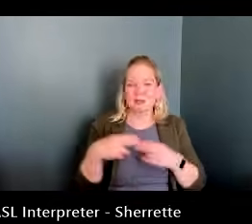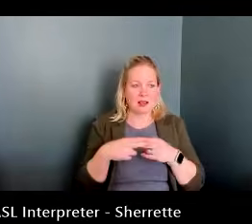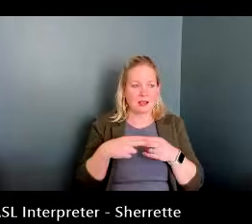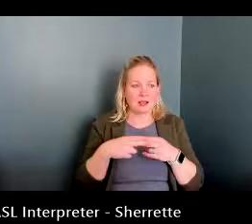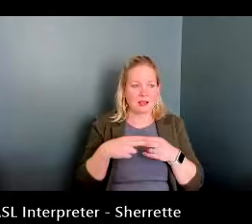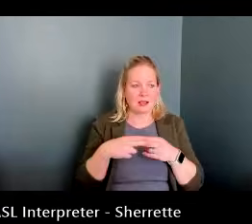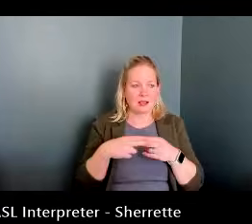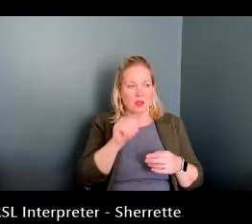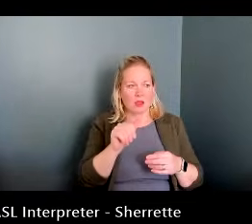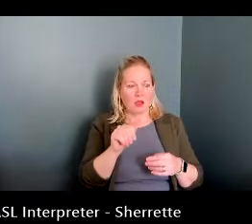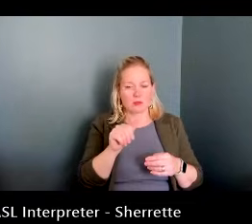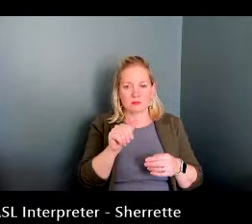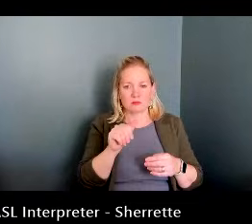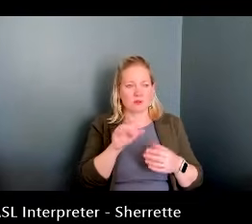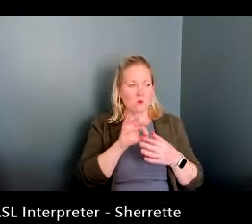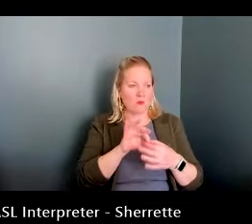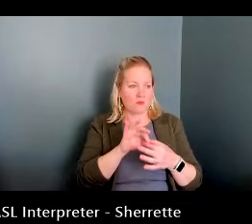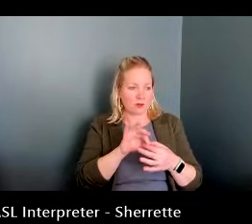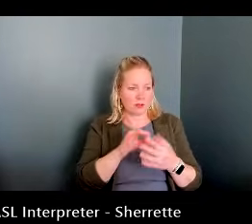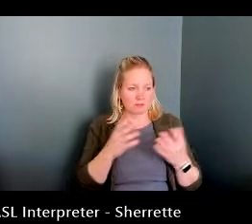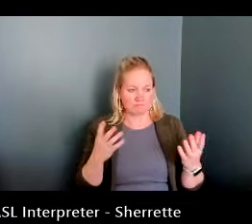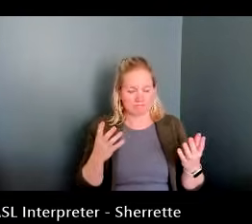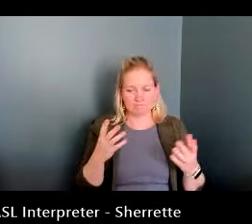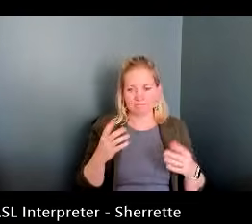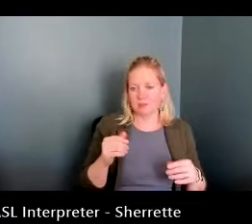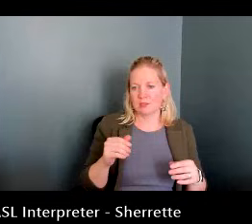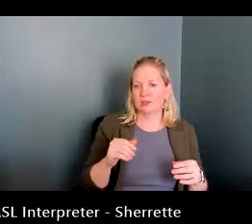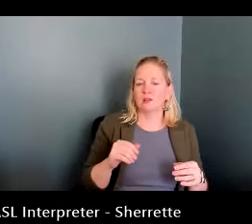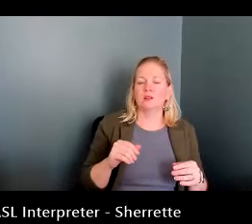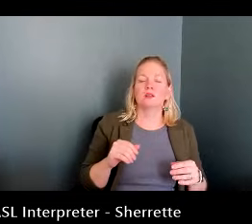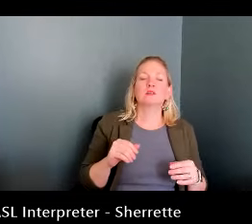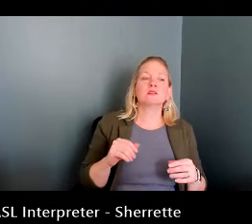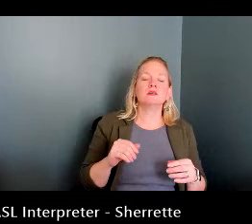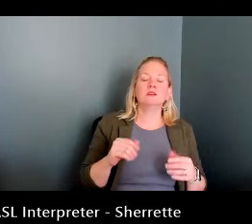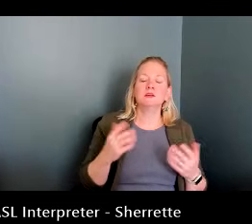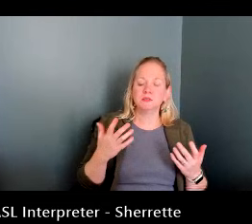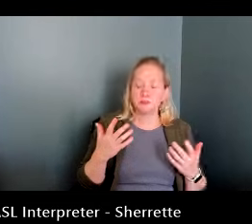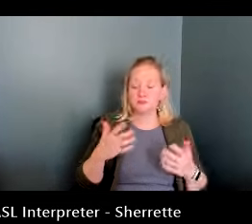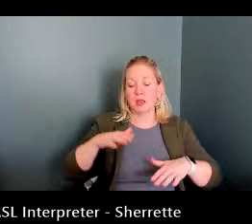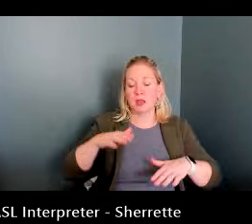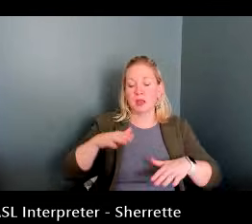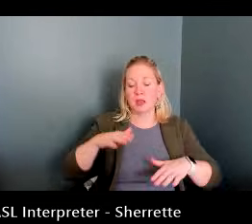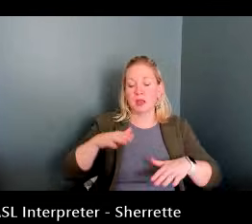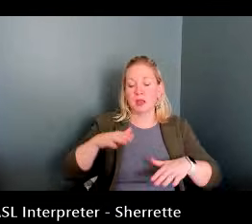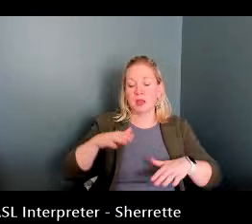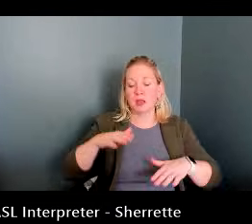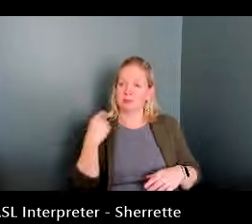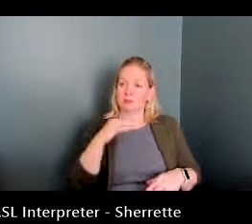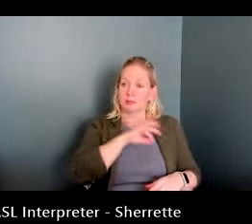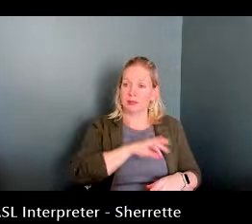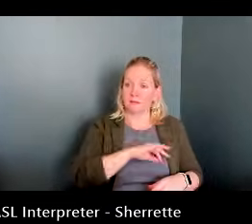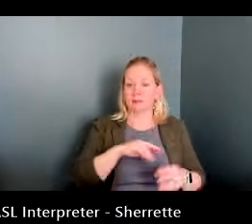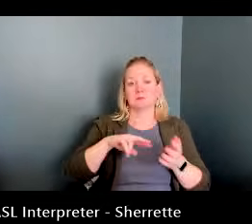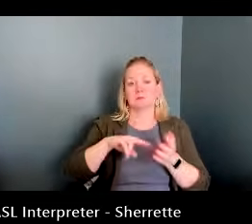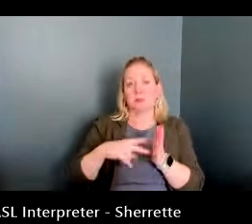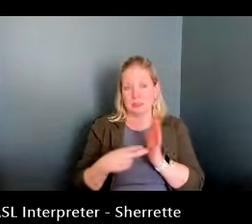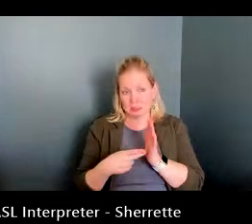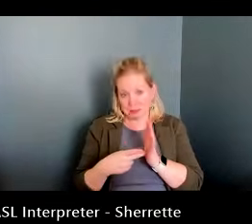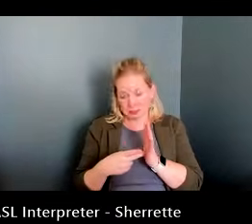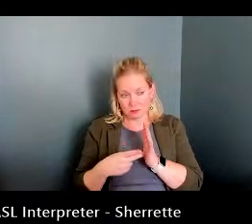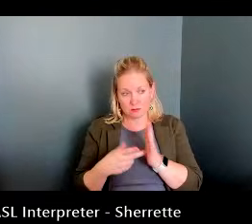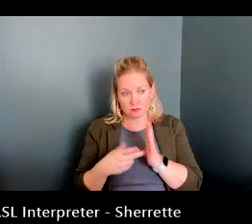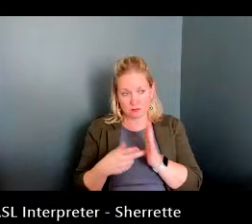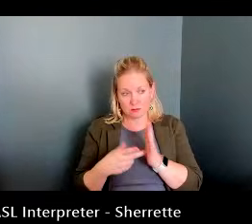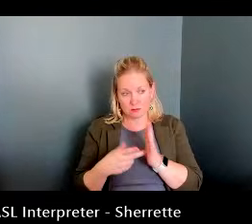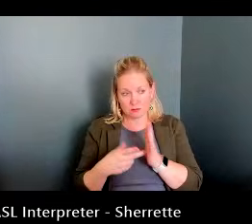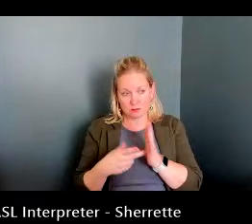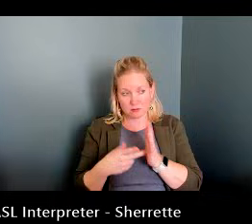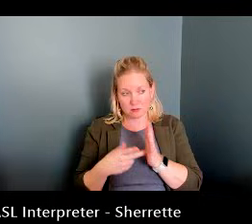Let me just say that balancing risks and benefits means explaining -- in sickle cell disease,